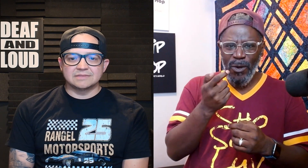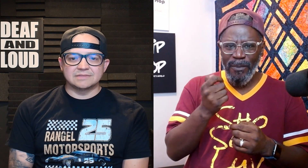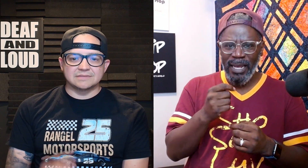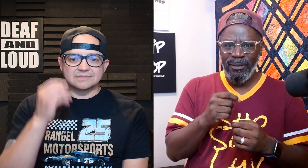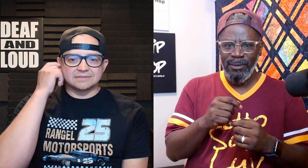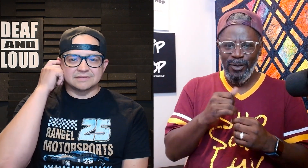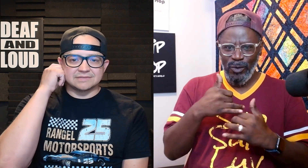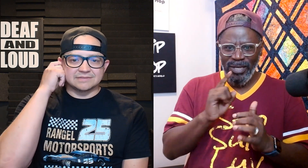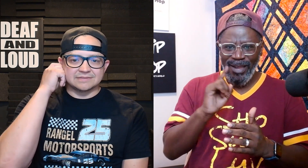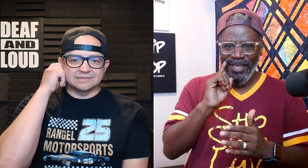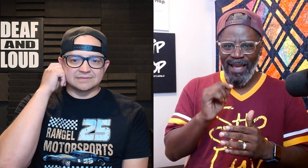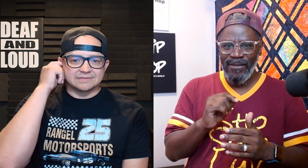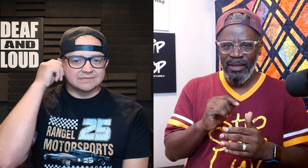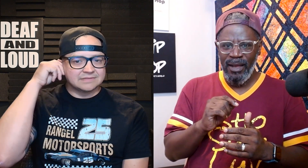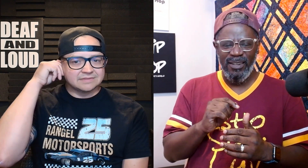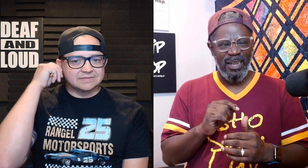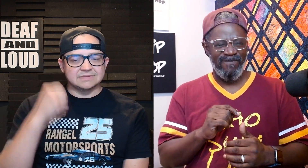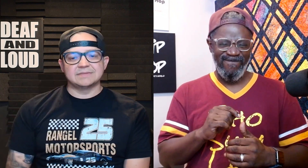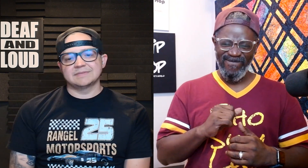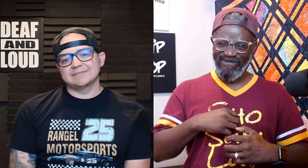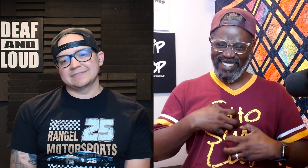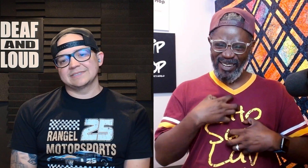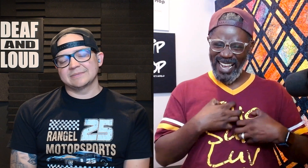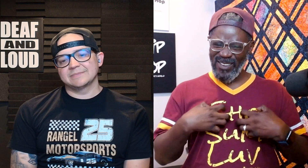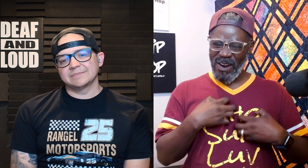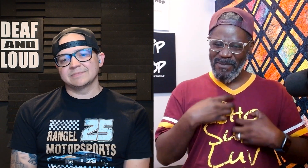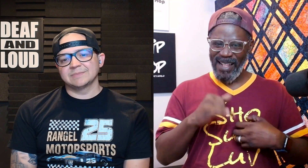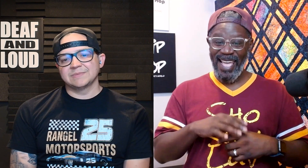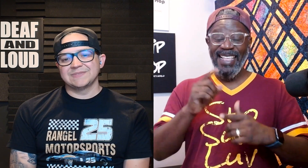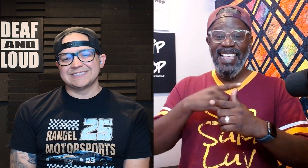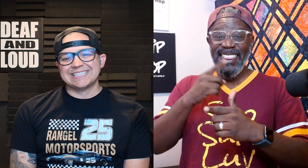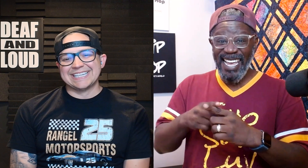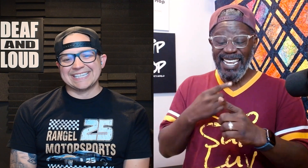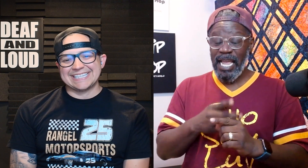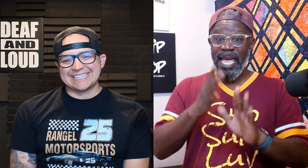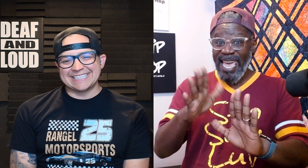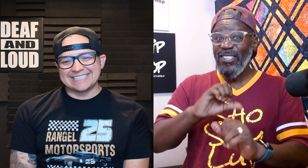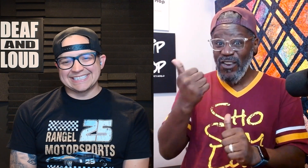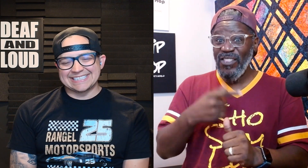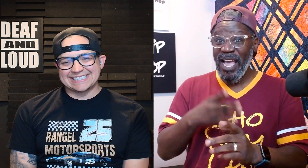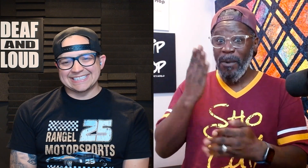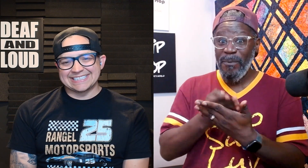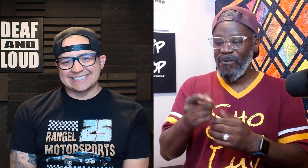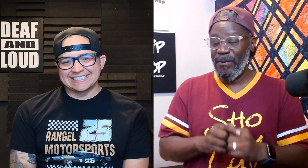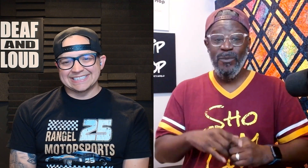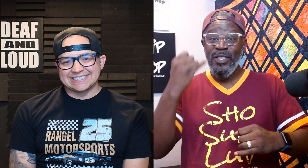a little bit, you're still Deaf. I was like, aw man. I was, like, grumbling about that. Then he said, "Here's another thing I want to prove to you.